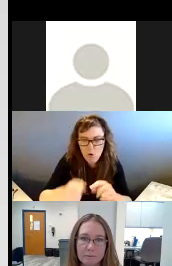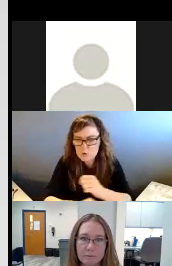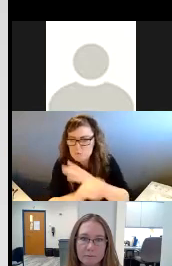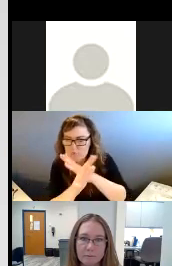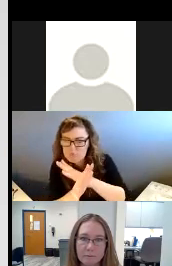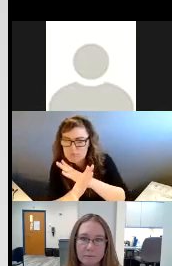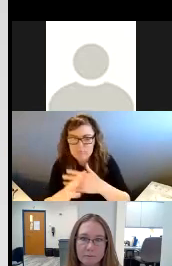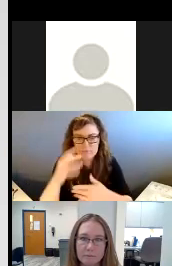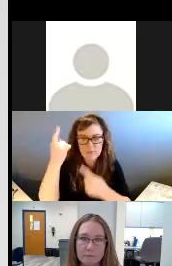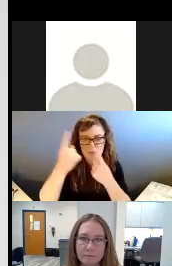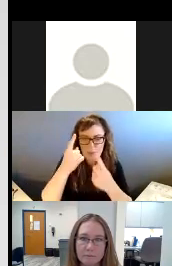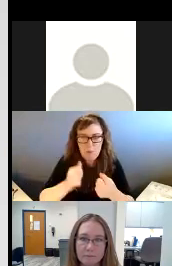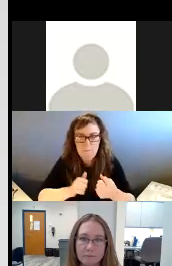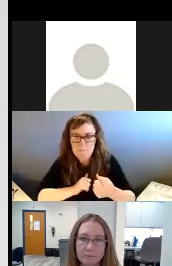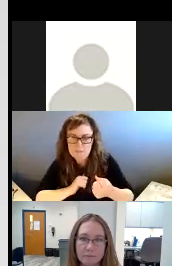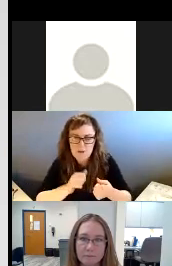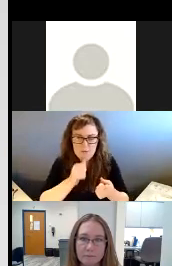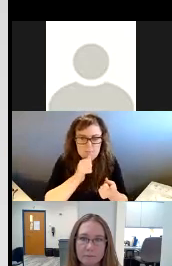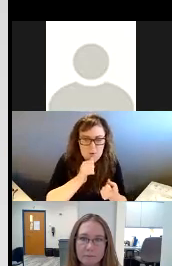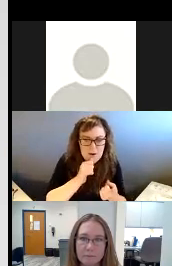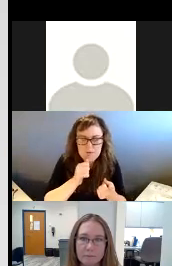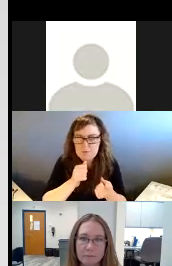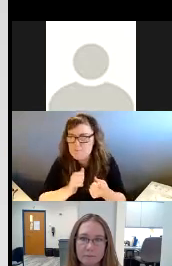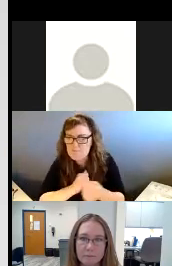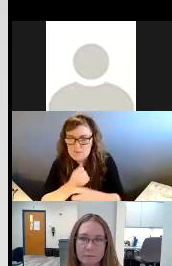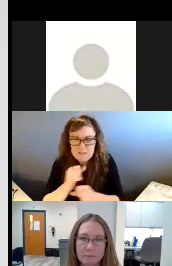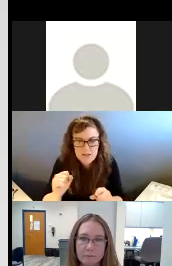SECURITY AND PRIVACY AS A PRIMARY CONCERN.